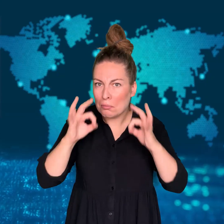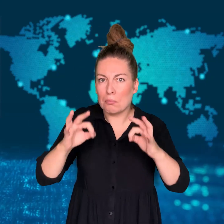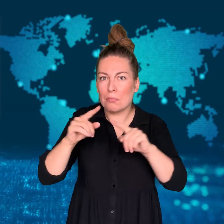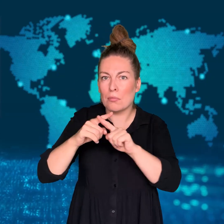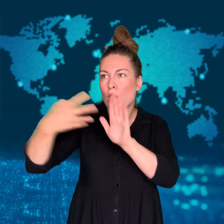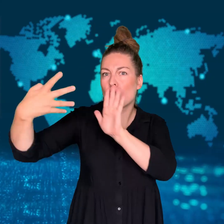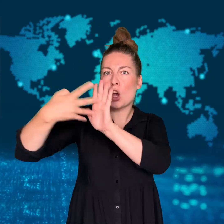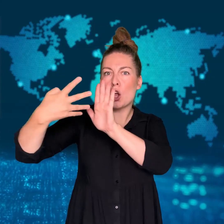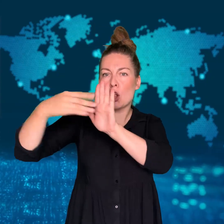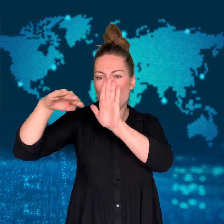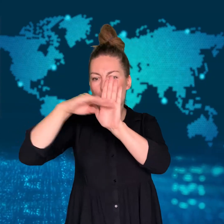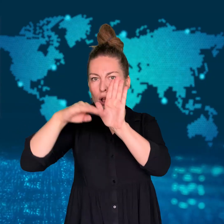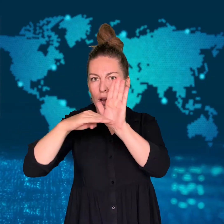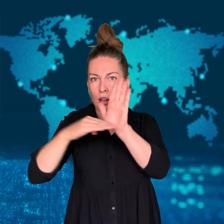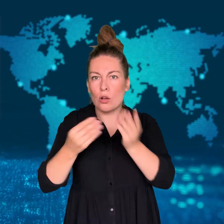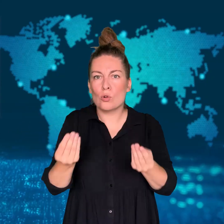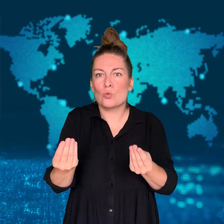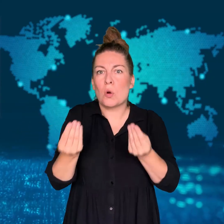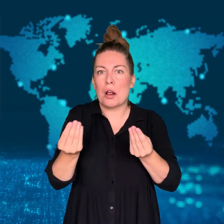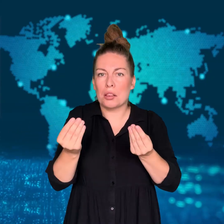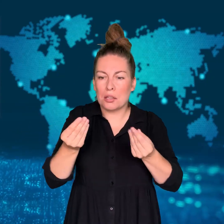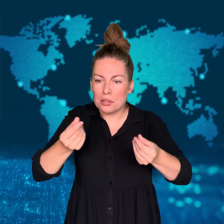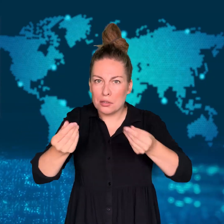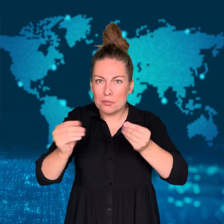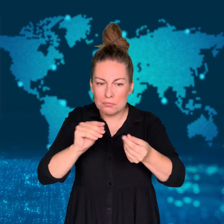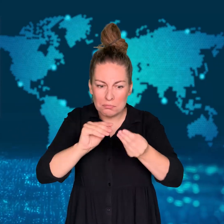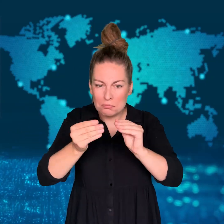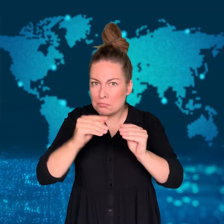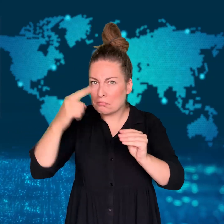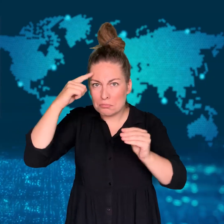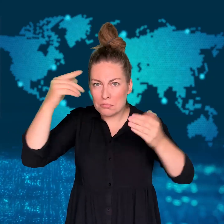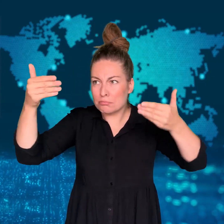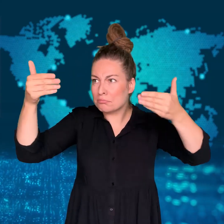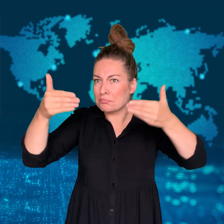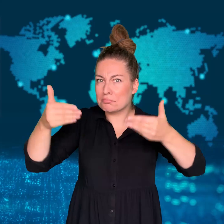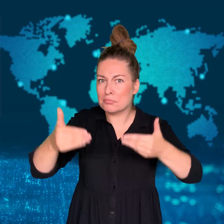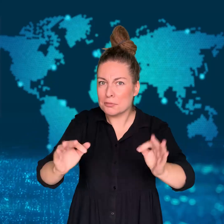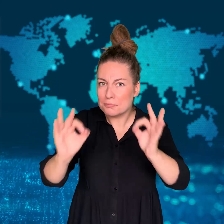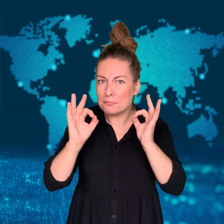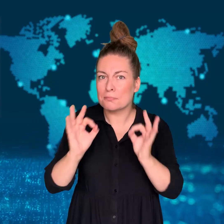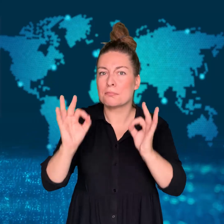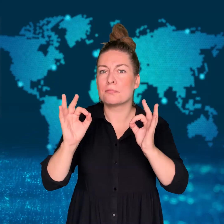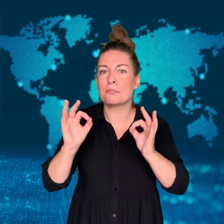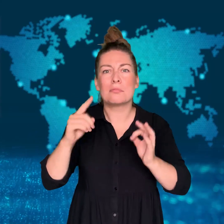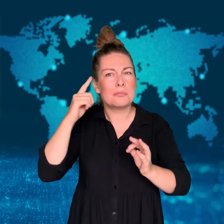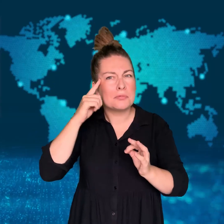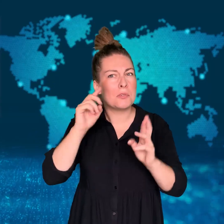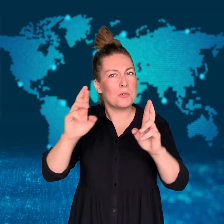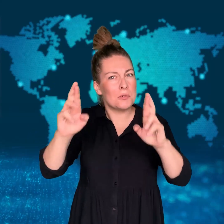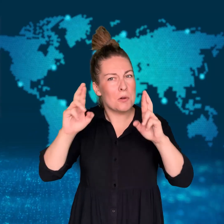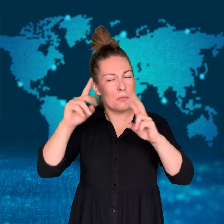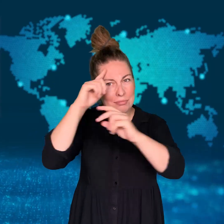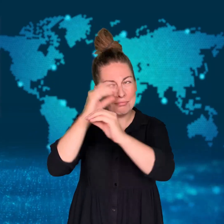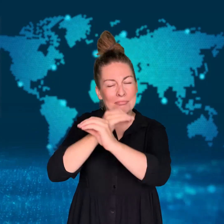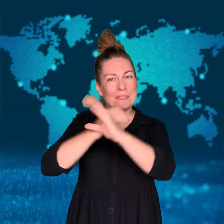its quality controls.